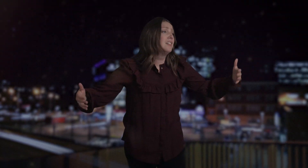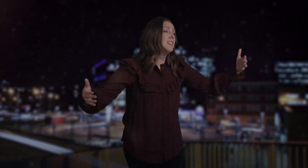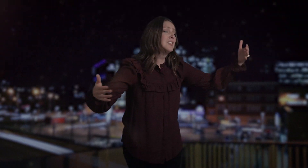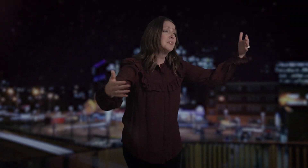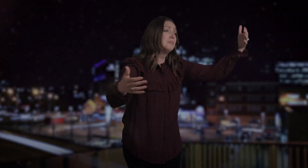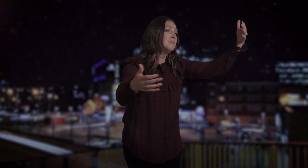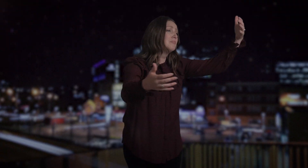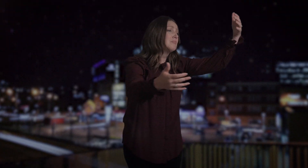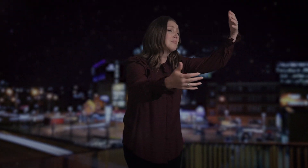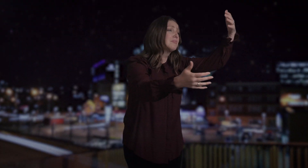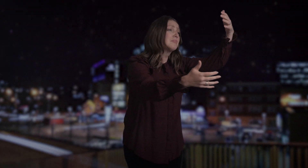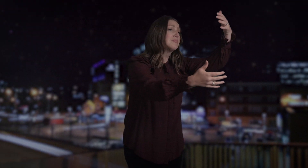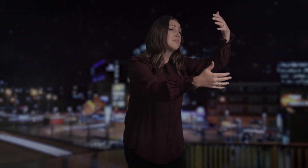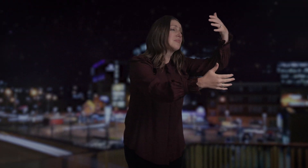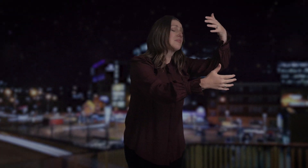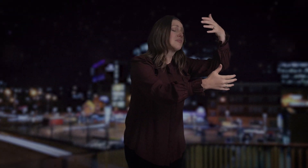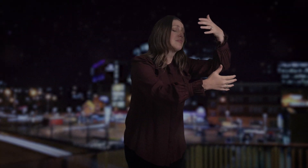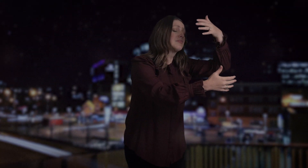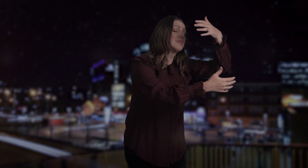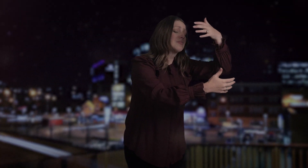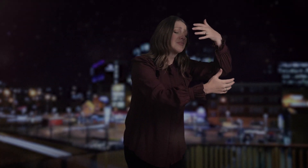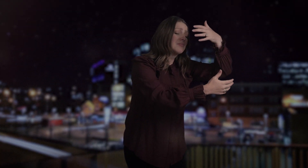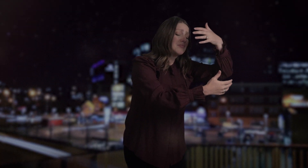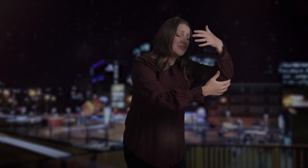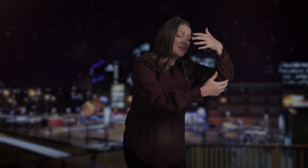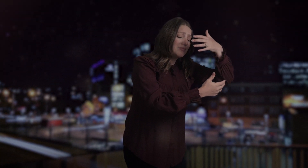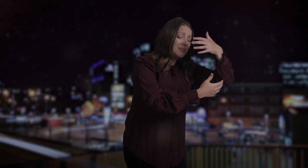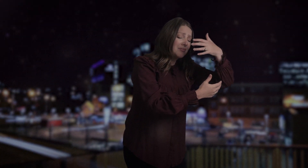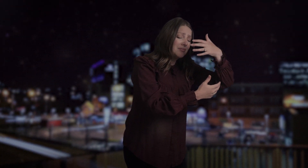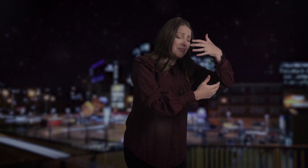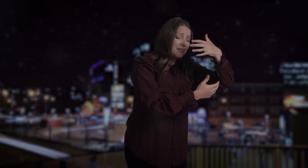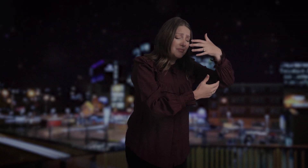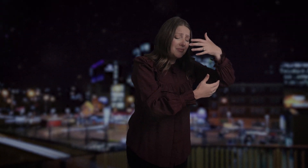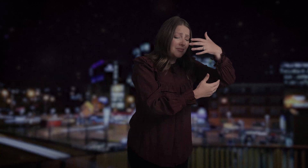and I